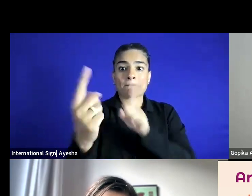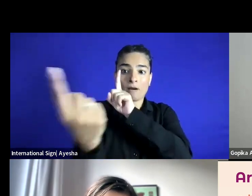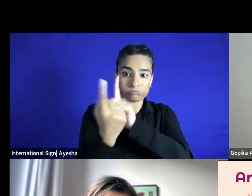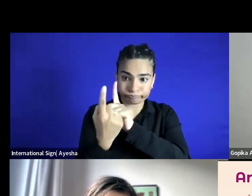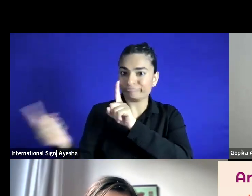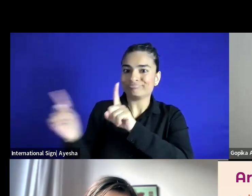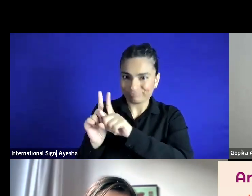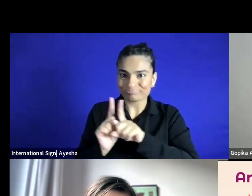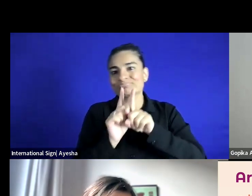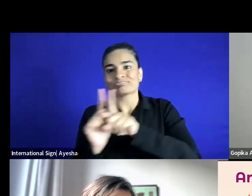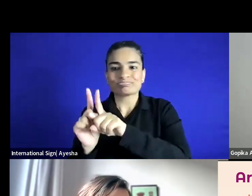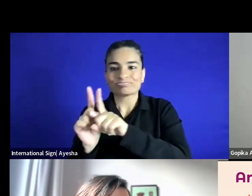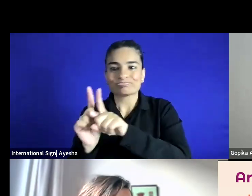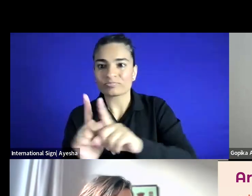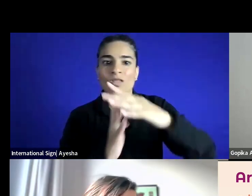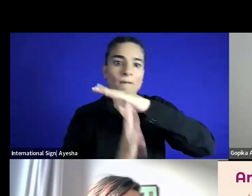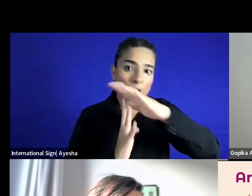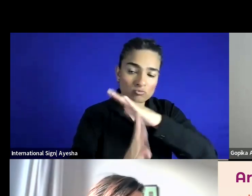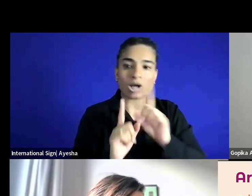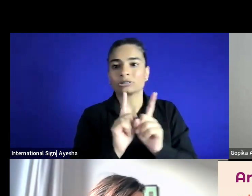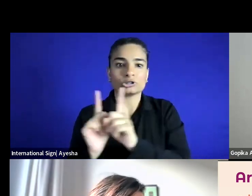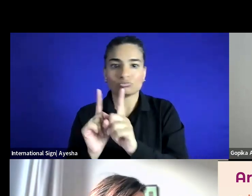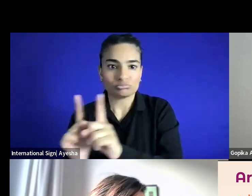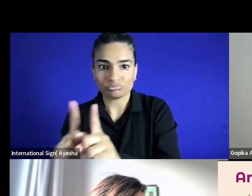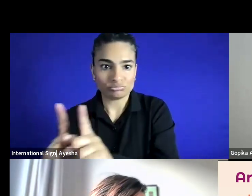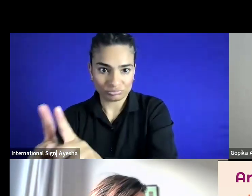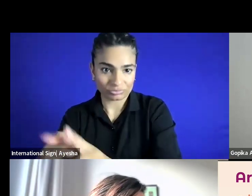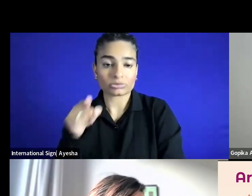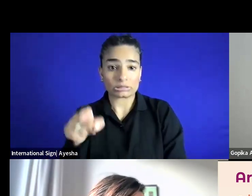So the deadline to fill out the fast track was two days ago.